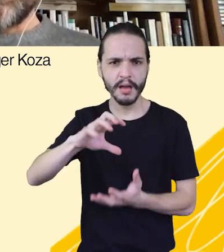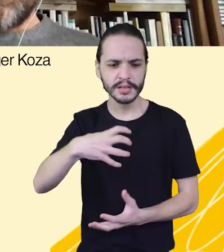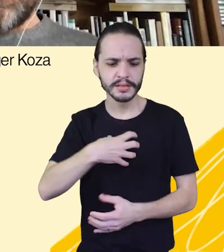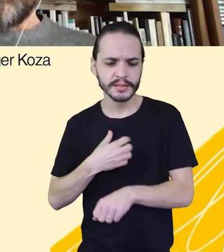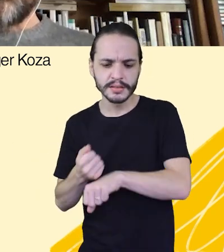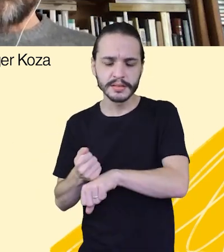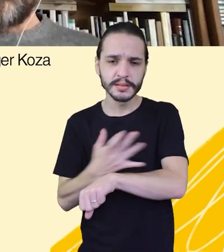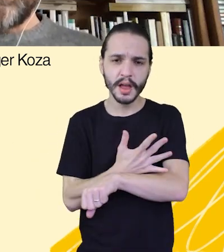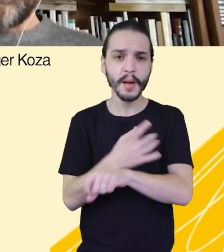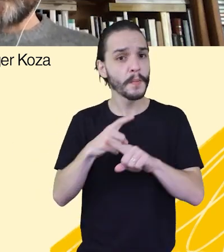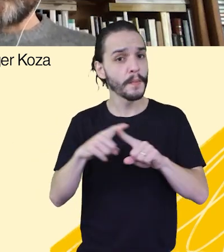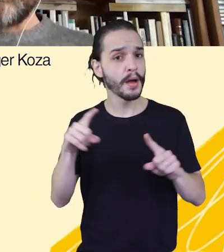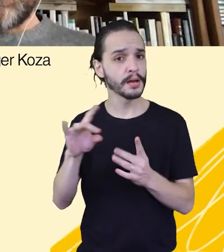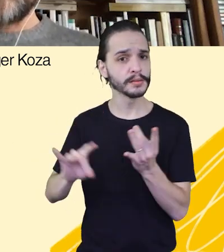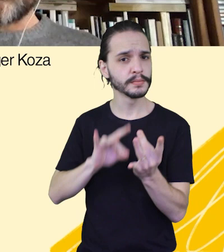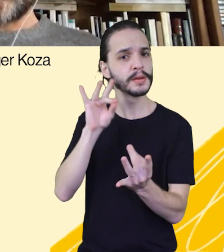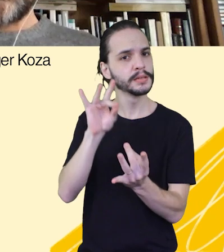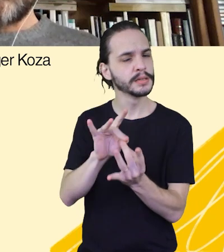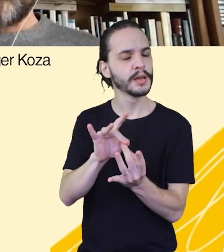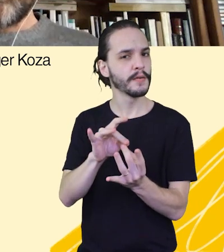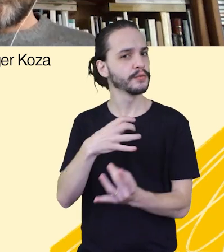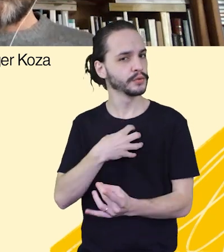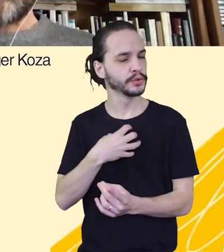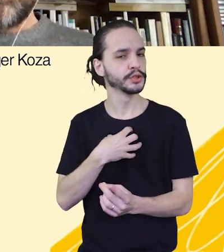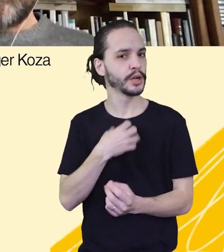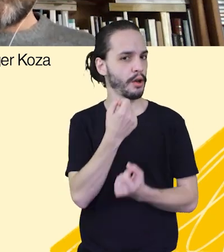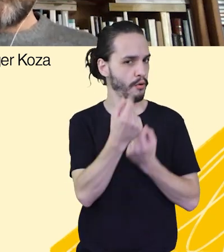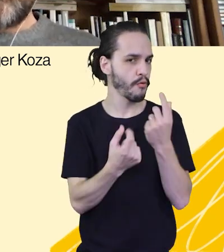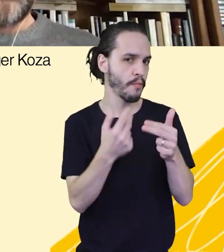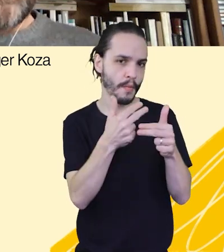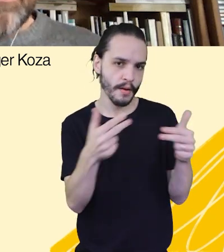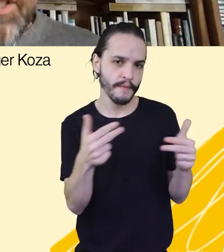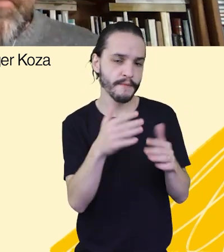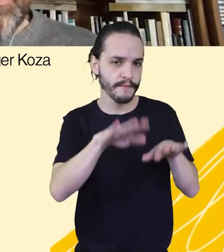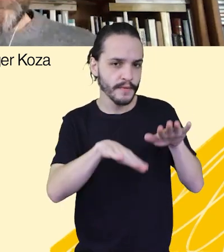"how could we understand the world of feelings?"